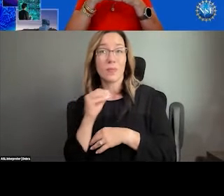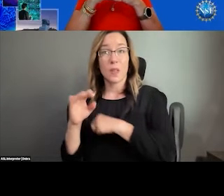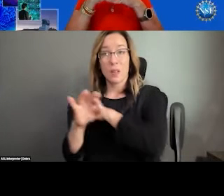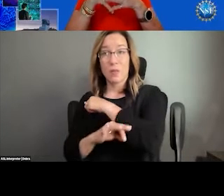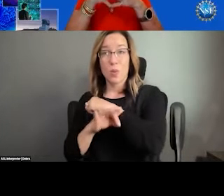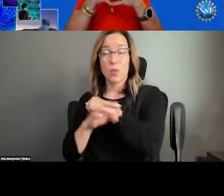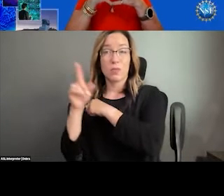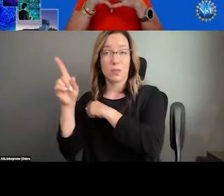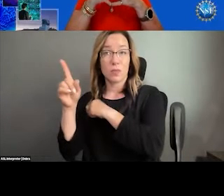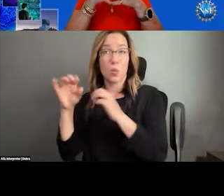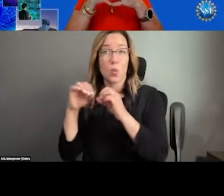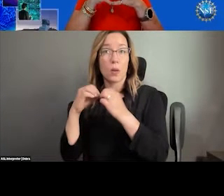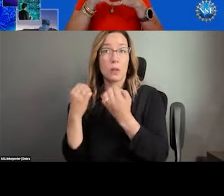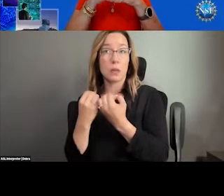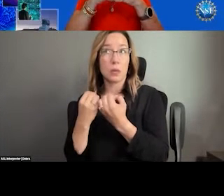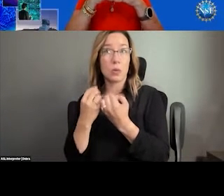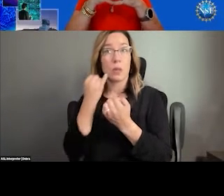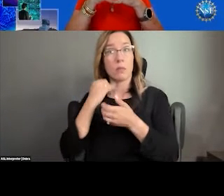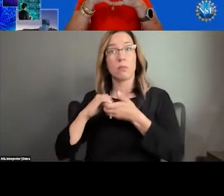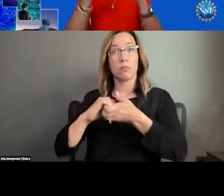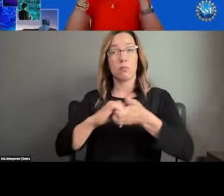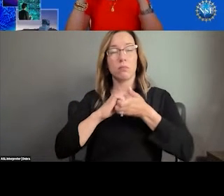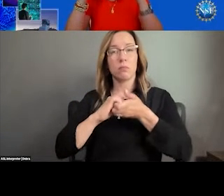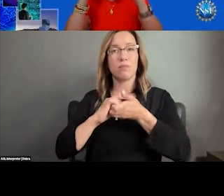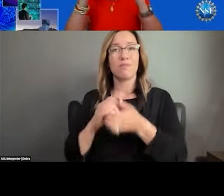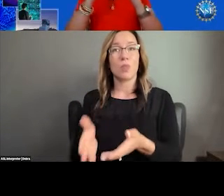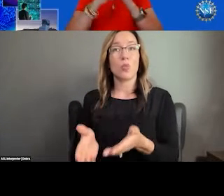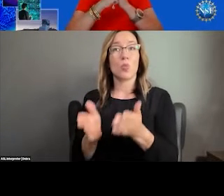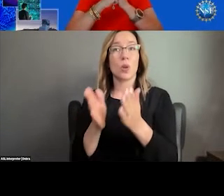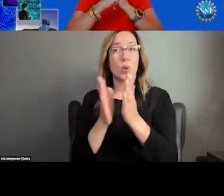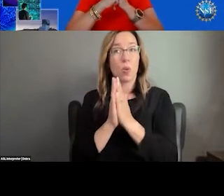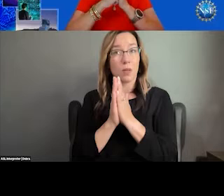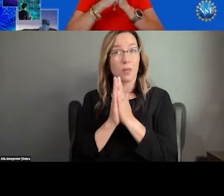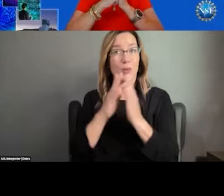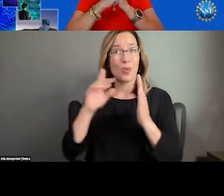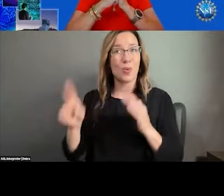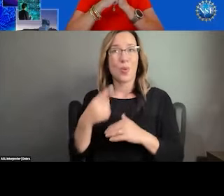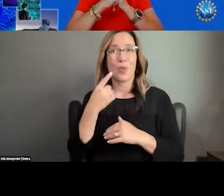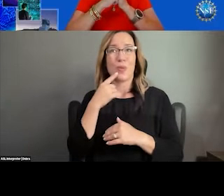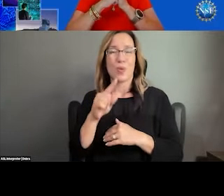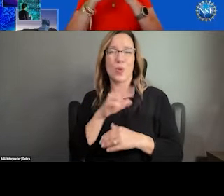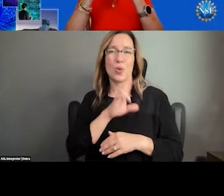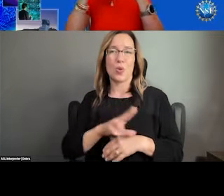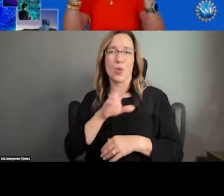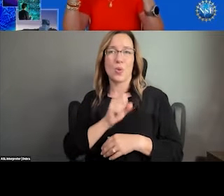provided that support is requested only for the US portion of the collaborative effort.